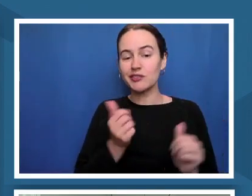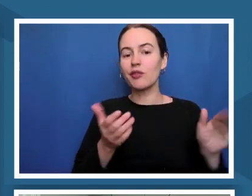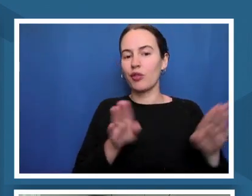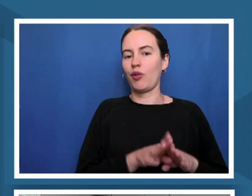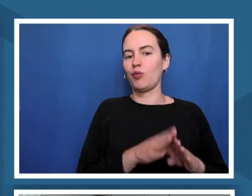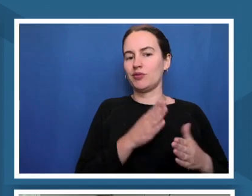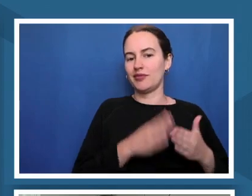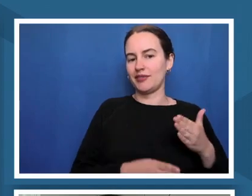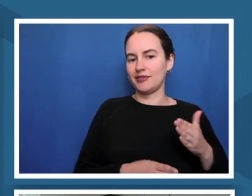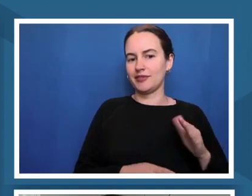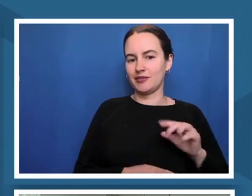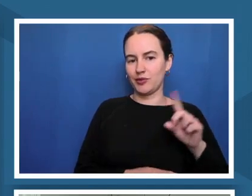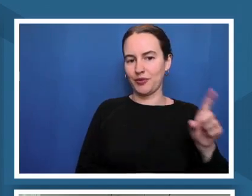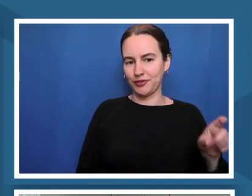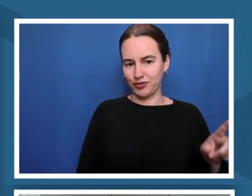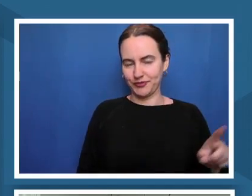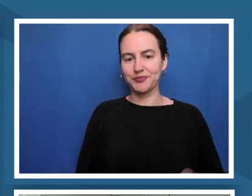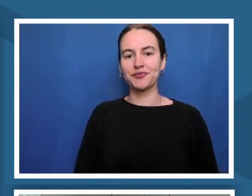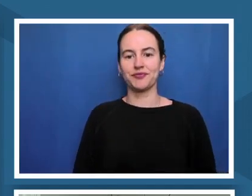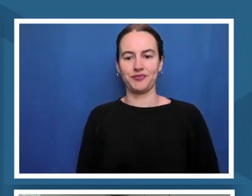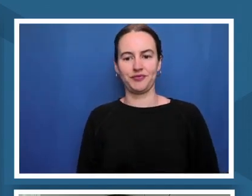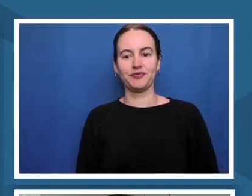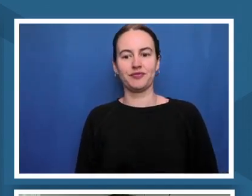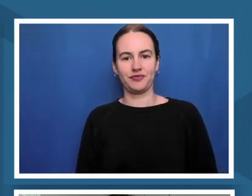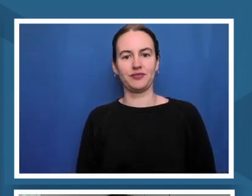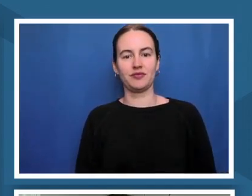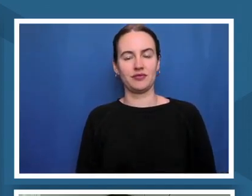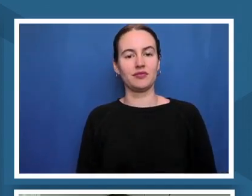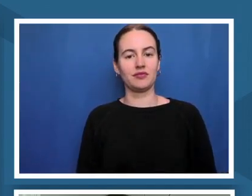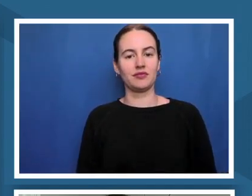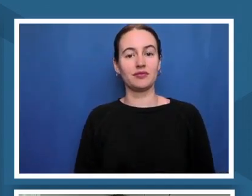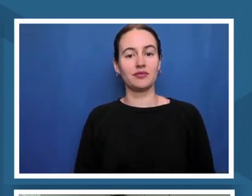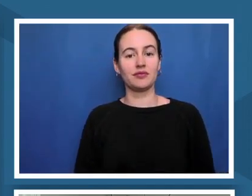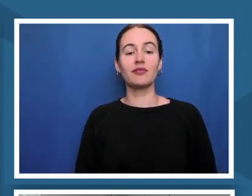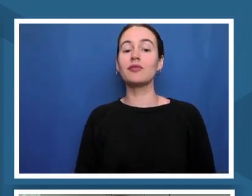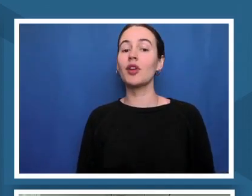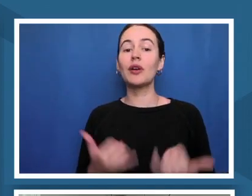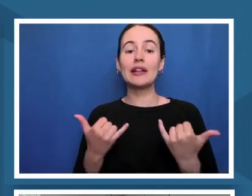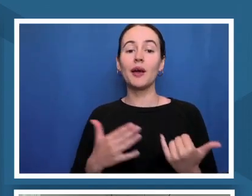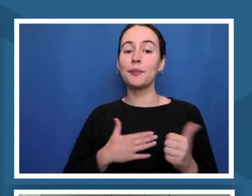so given the amount of time that we have